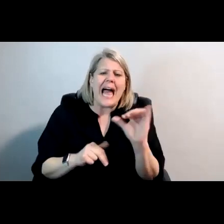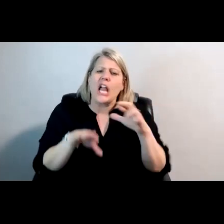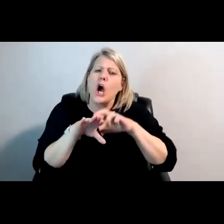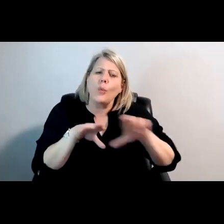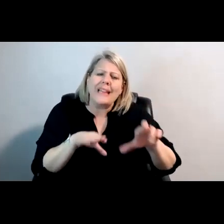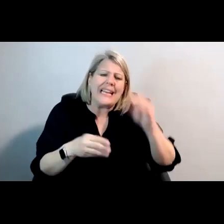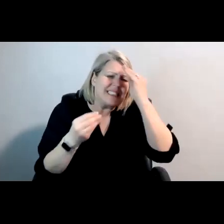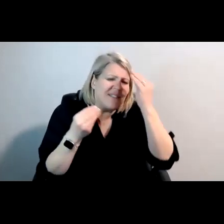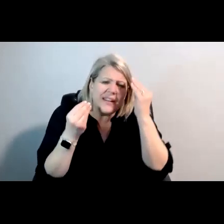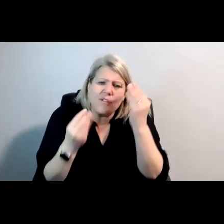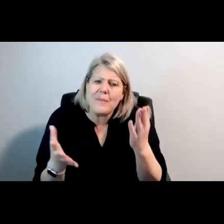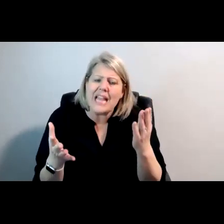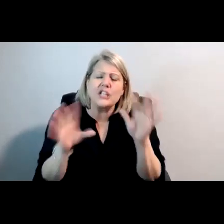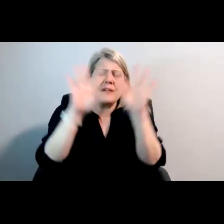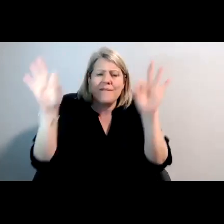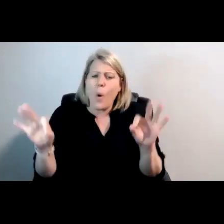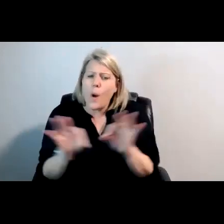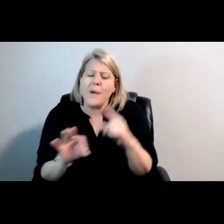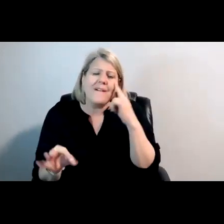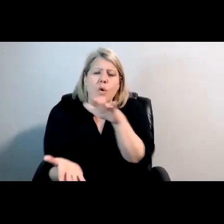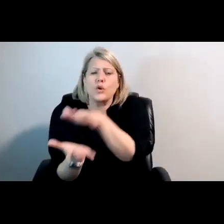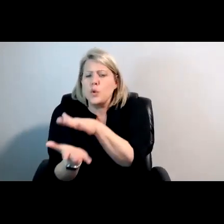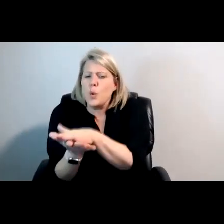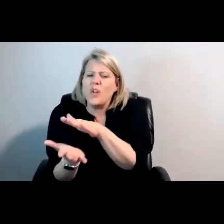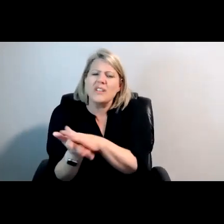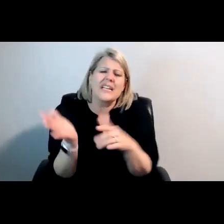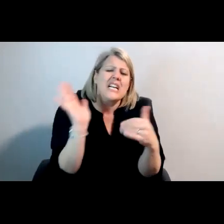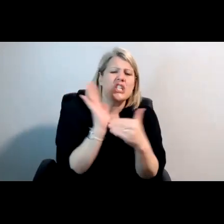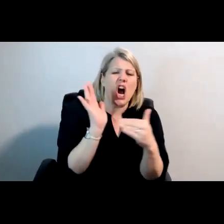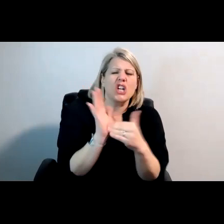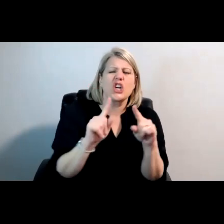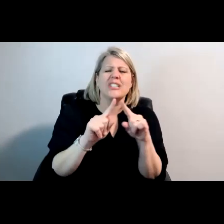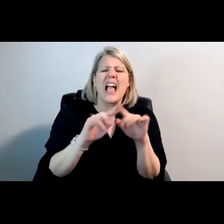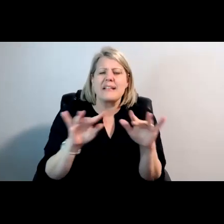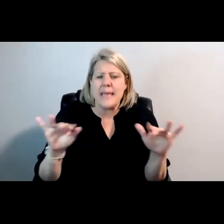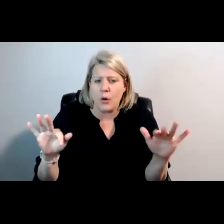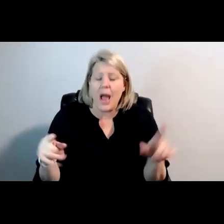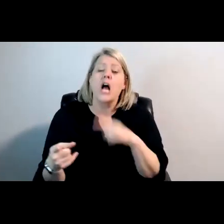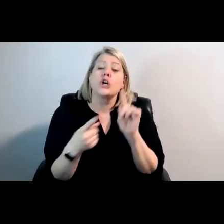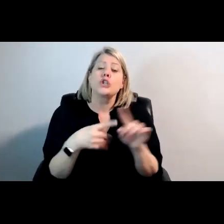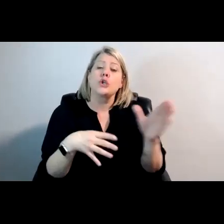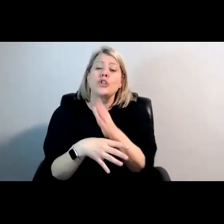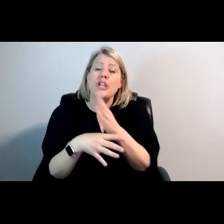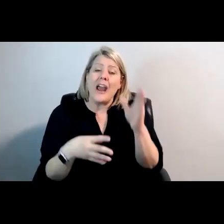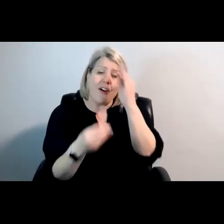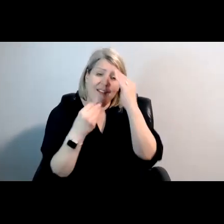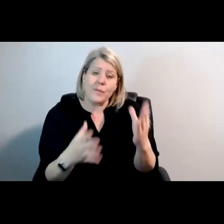that allows schools, doctors, et cetera, to share information with the parents of someone over 18?